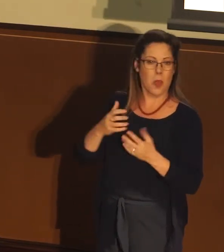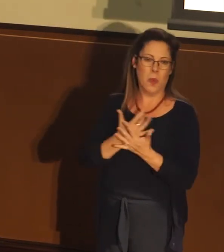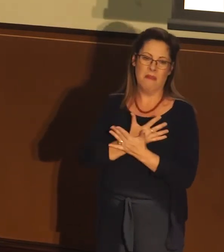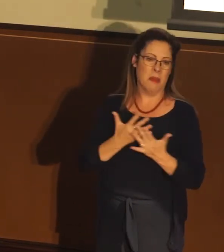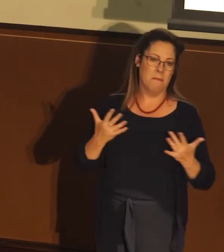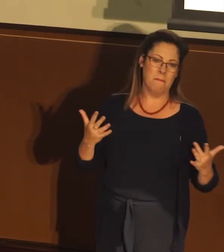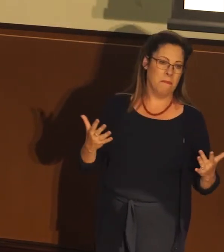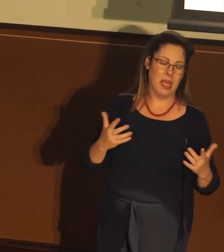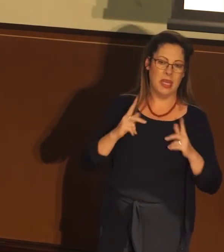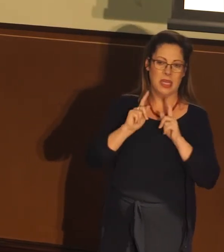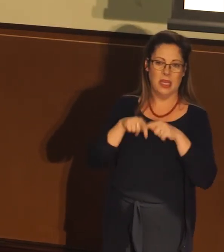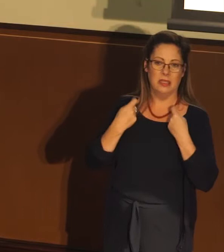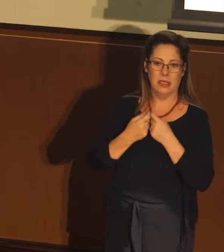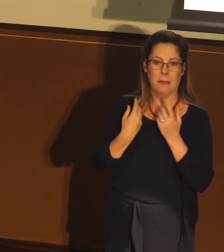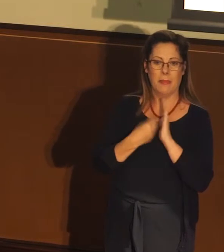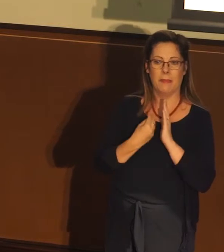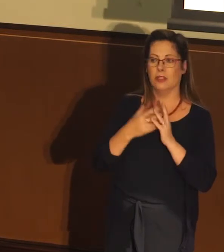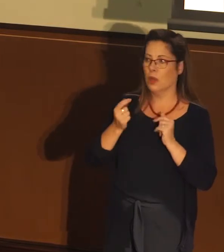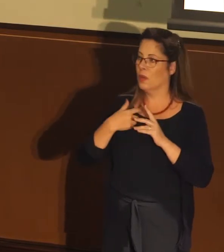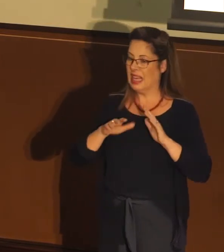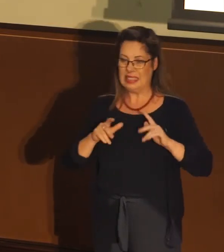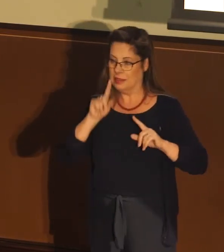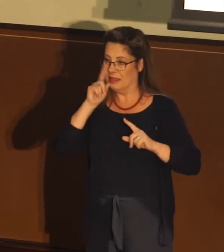we have lots of different resources that they can use